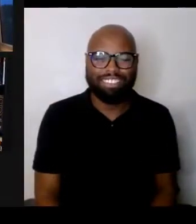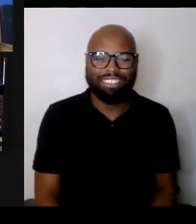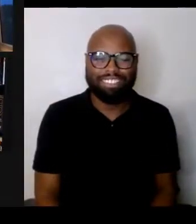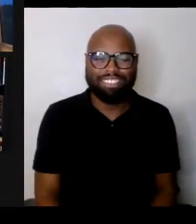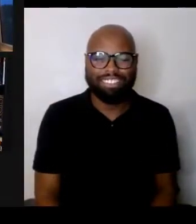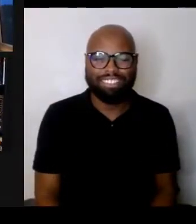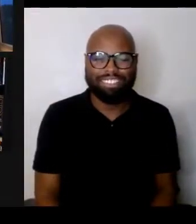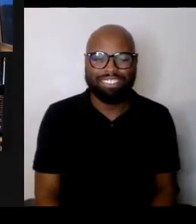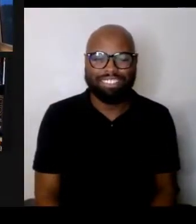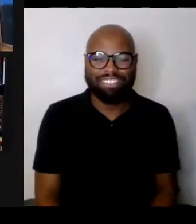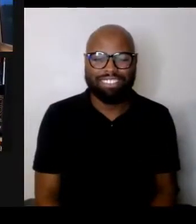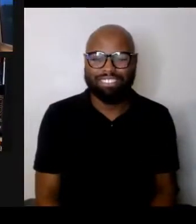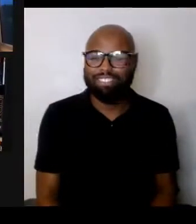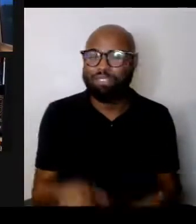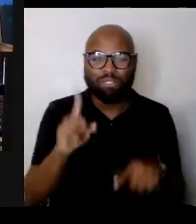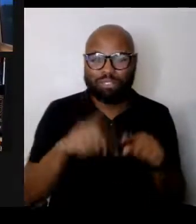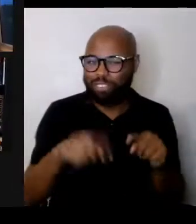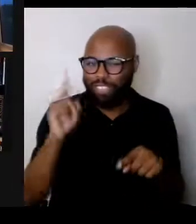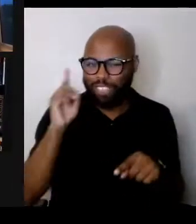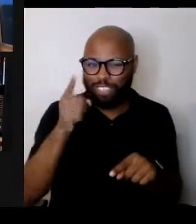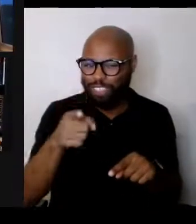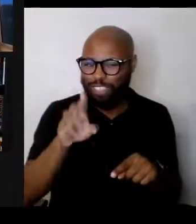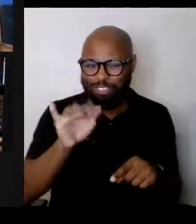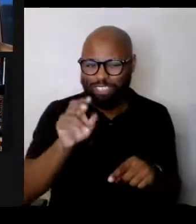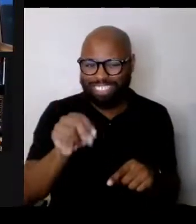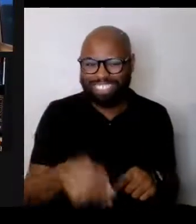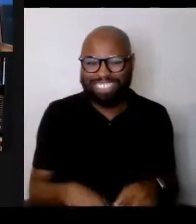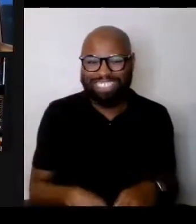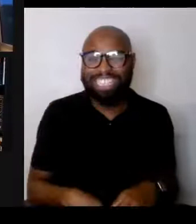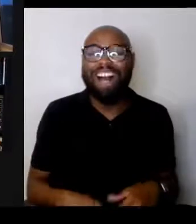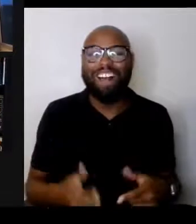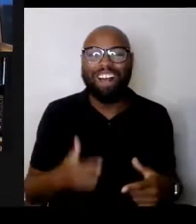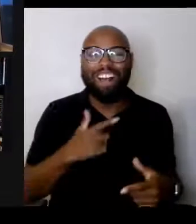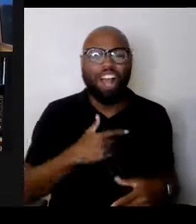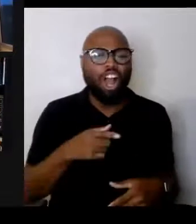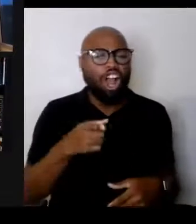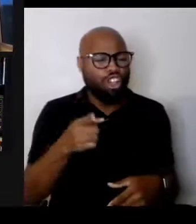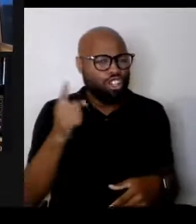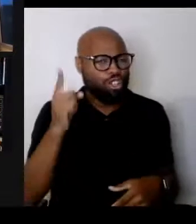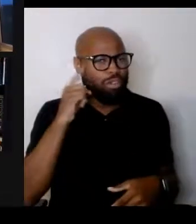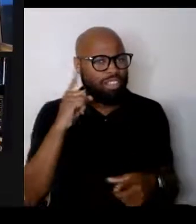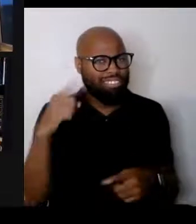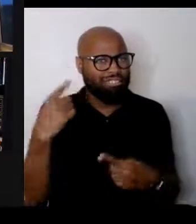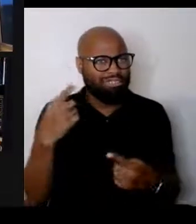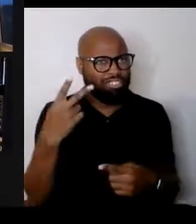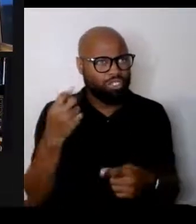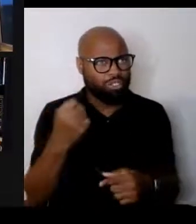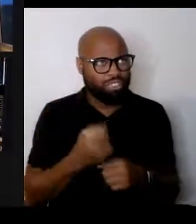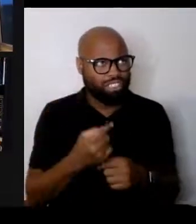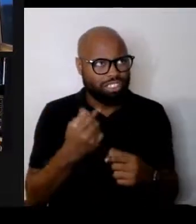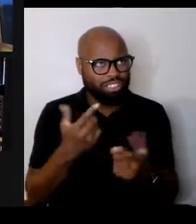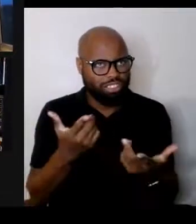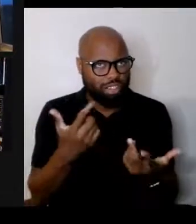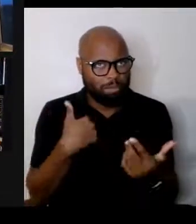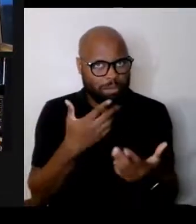We cannot hear you, Brian. You would think that after two years of doing this, if I wouldn't been it, Cristina and panel,